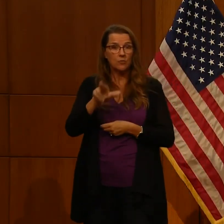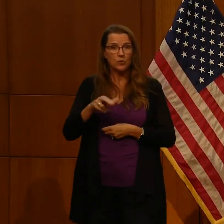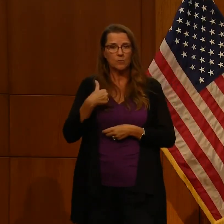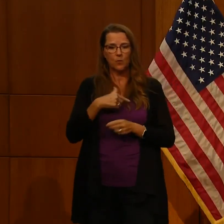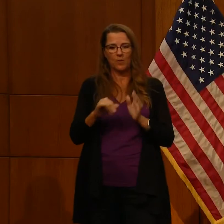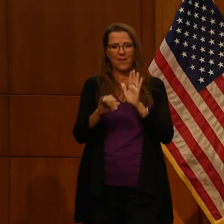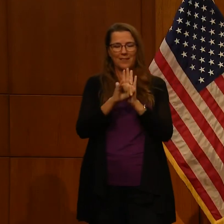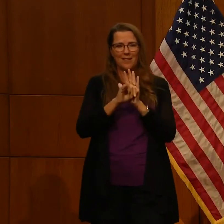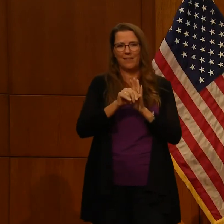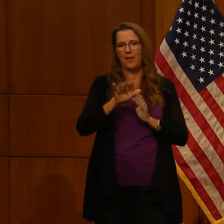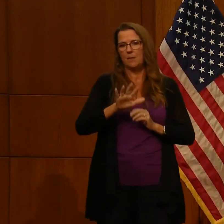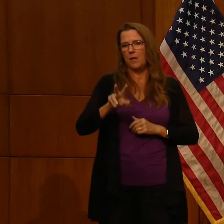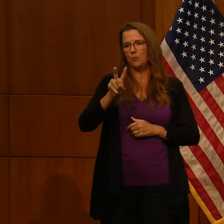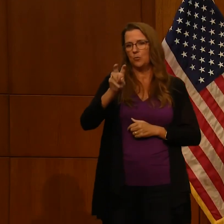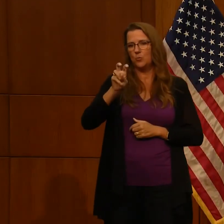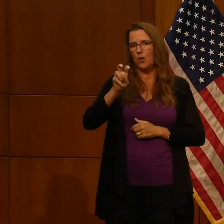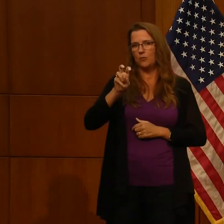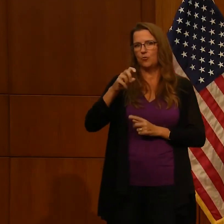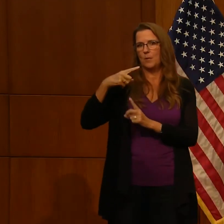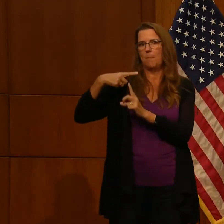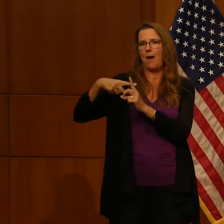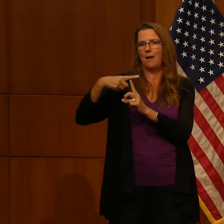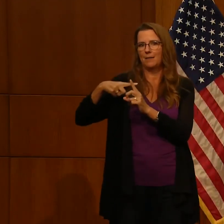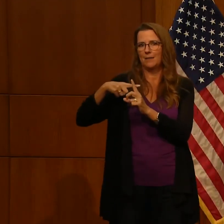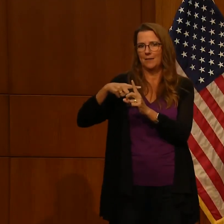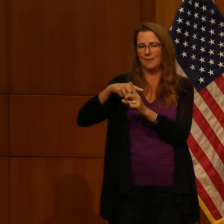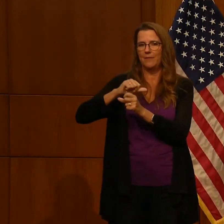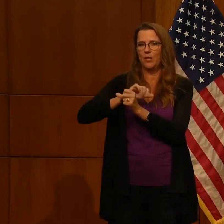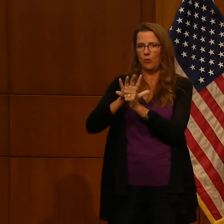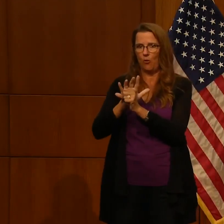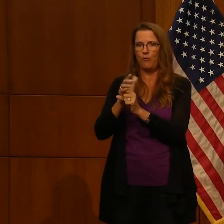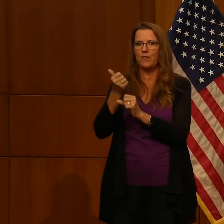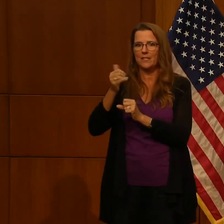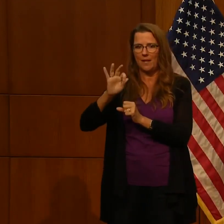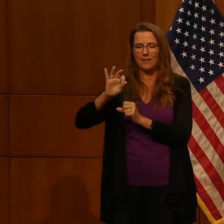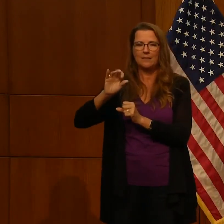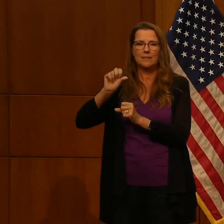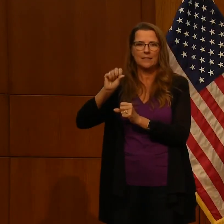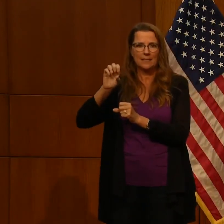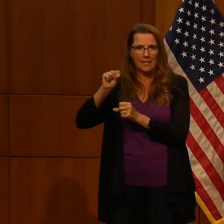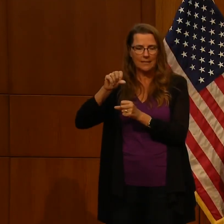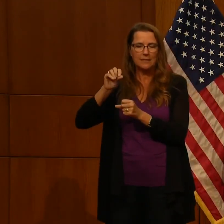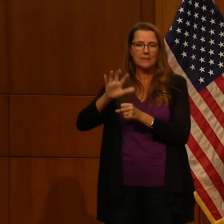SINCE WE OPENED, WE HAVE IDENTIFIED APPROXIMATELY 200